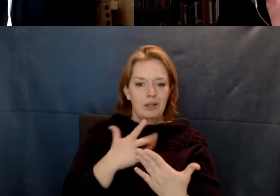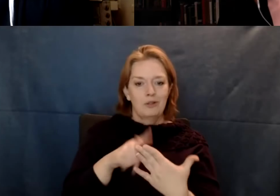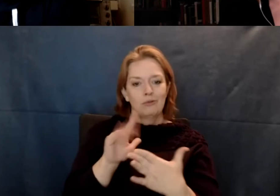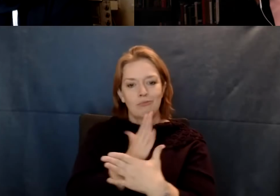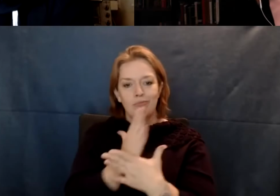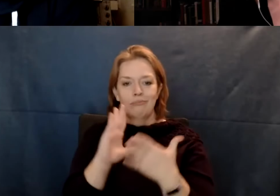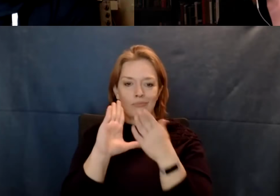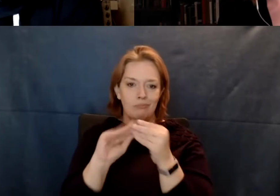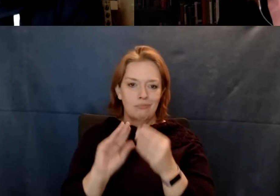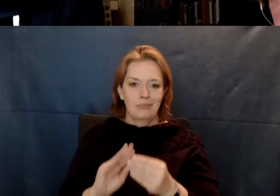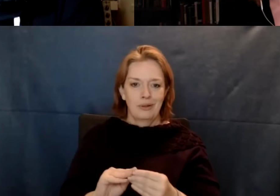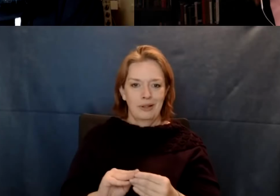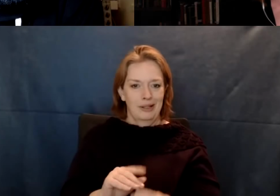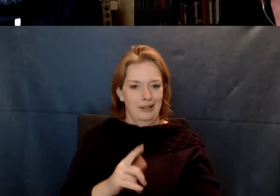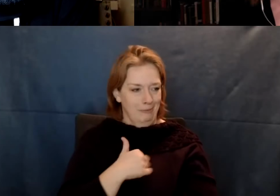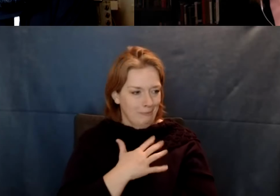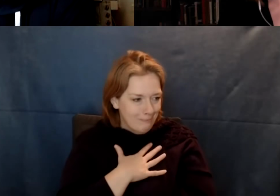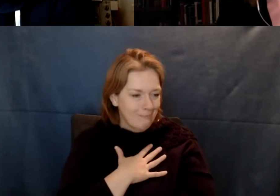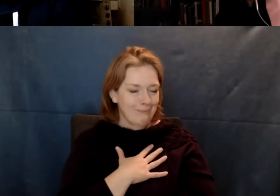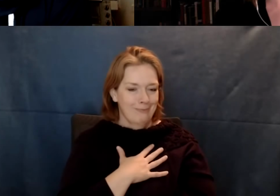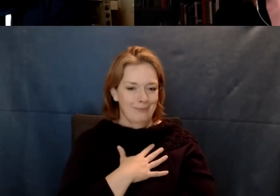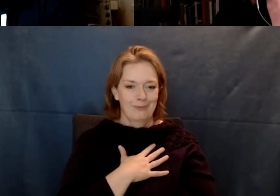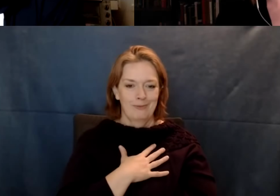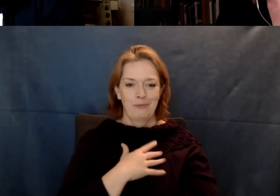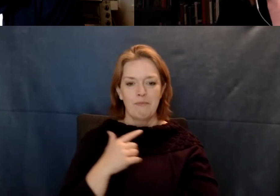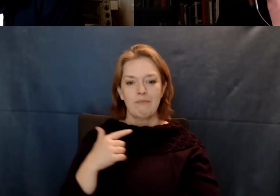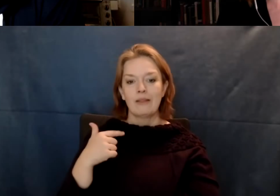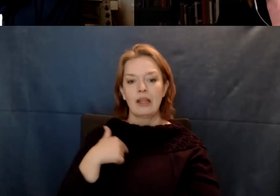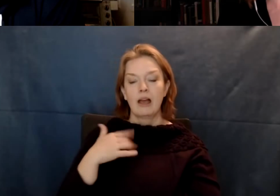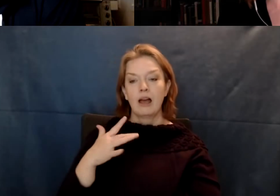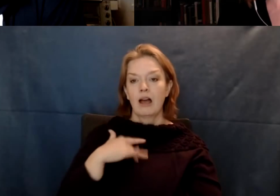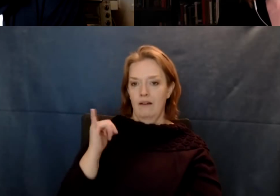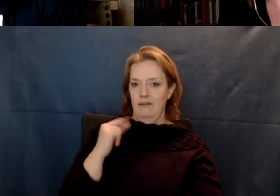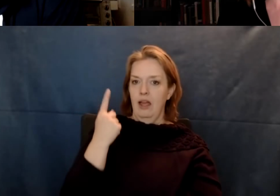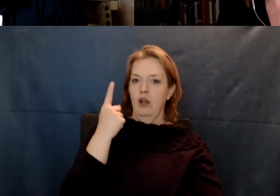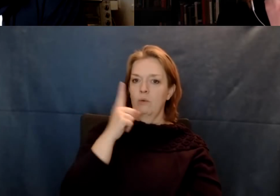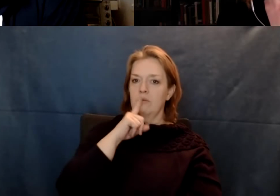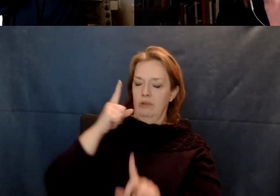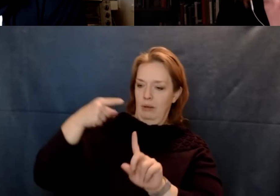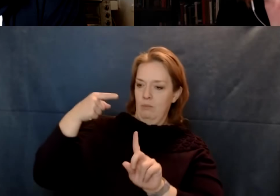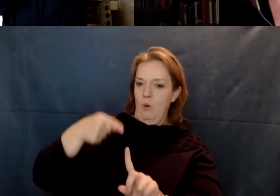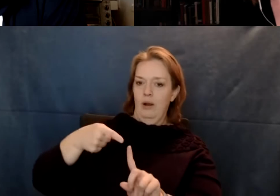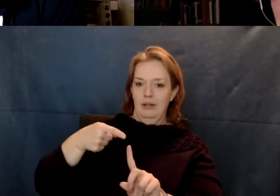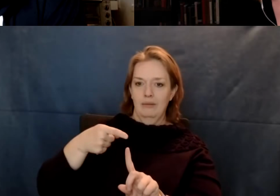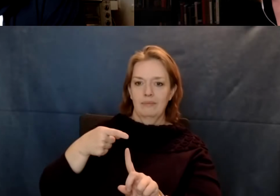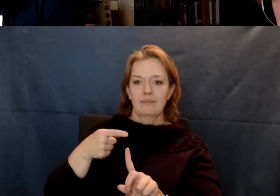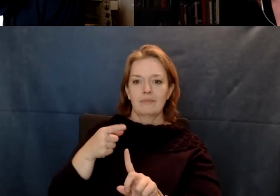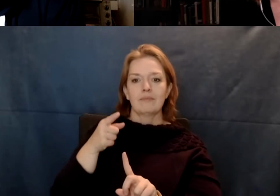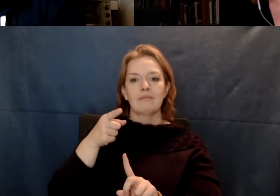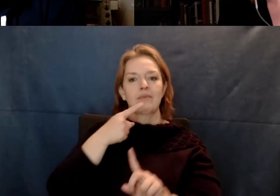us tonight. I feel like really hits a point that sums it up, this isn't a question, this is from